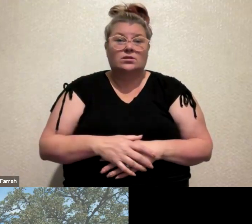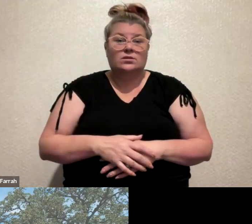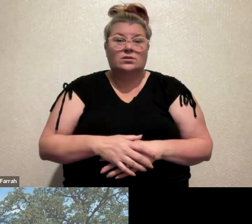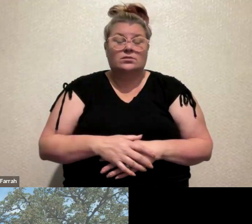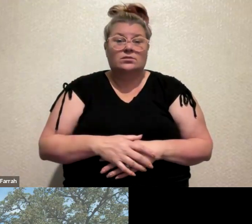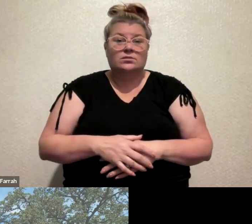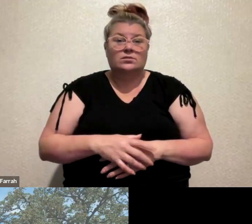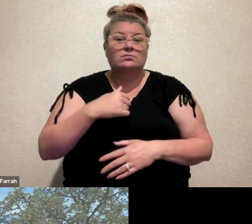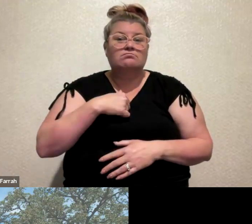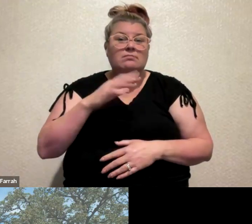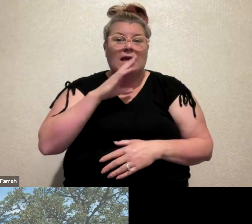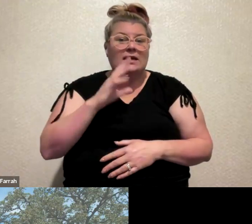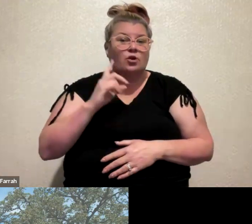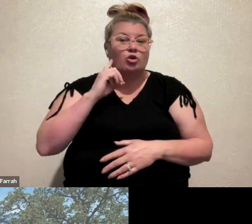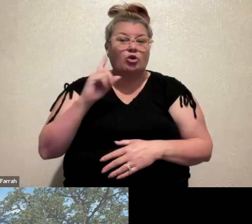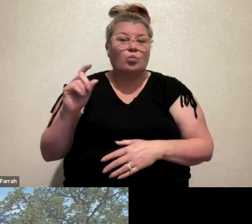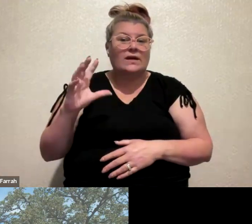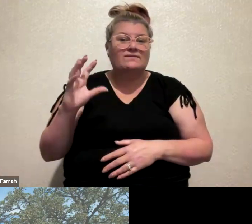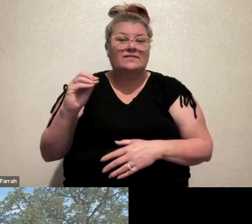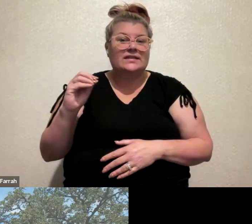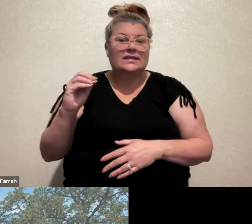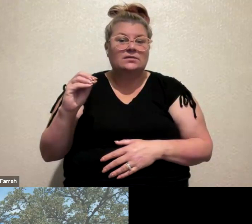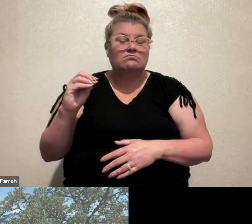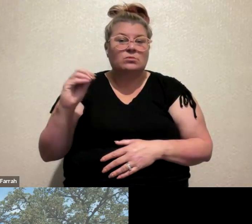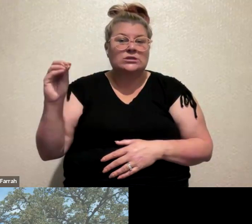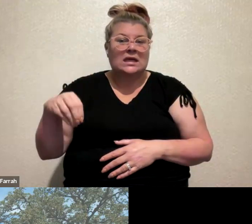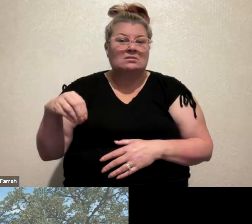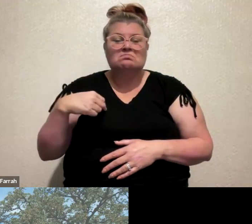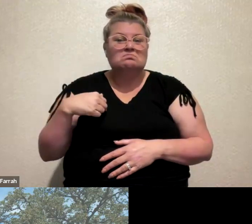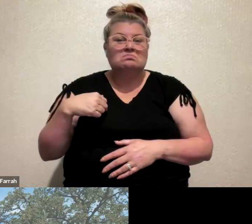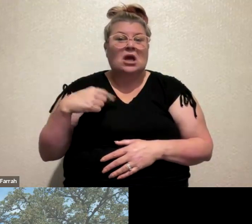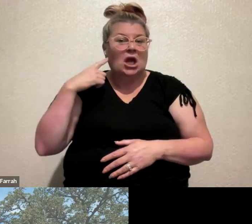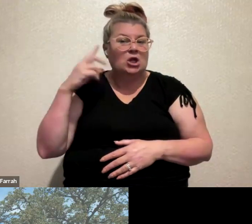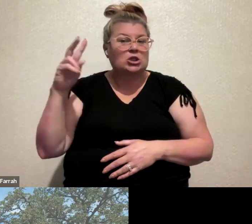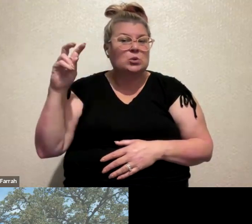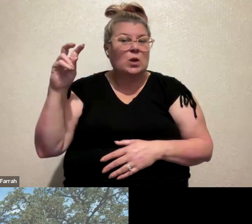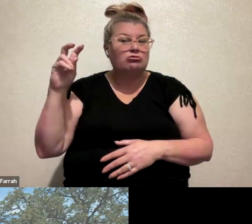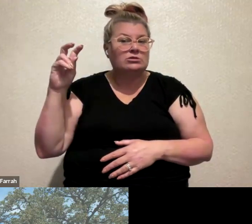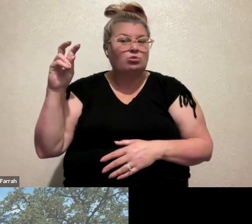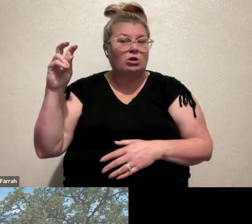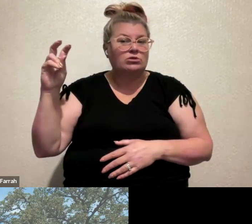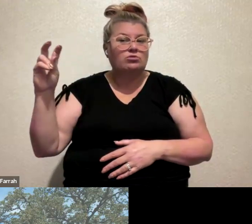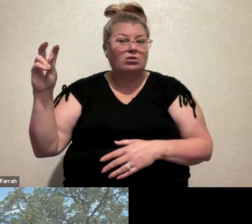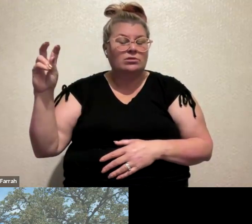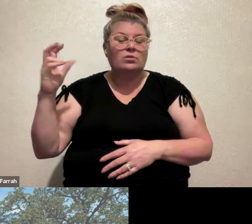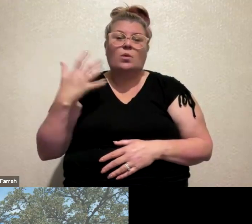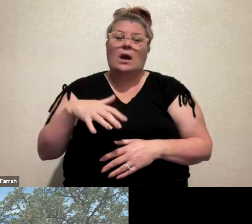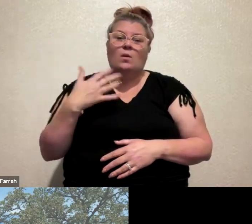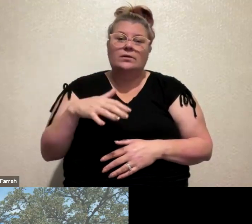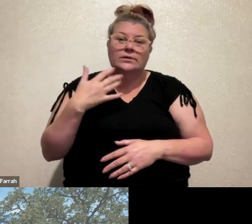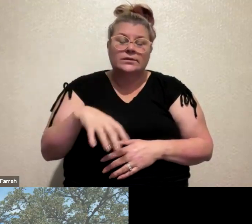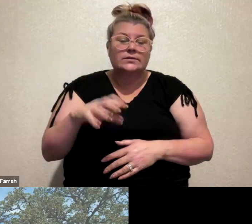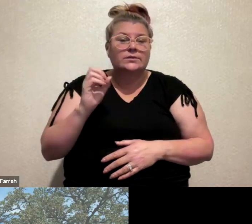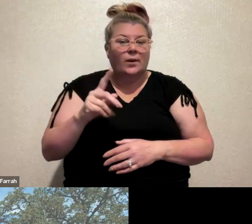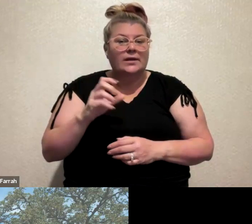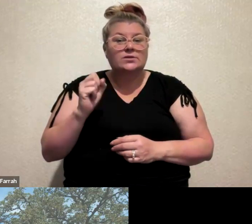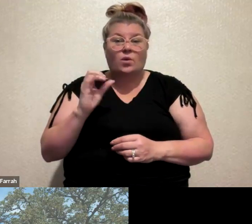I had never heard that 150% figure. I only heard 200%. Wow, so that was originally what came down,